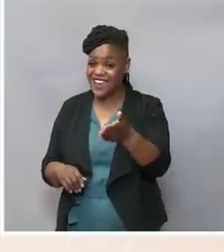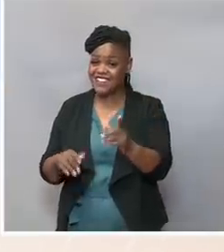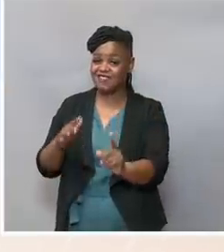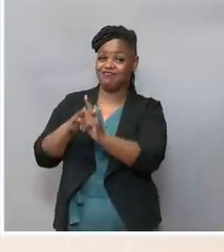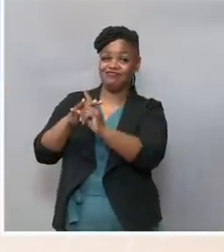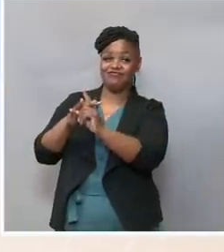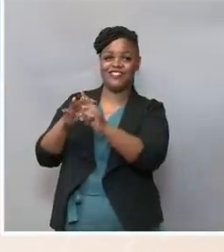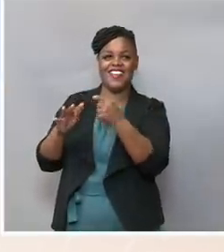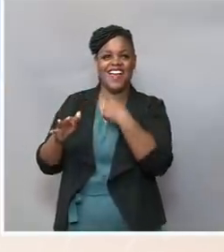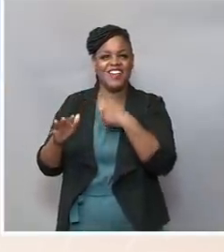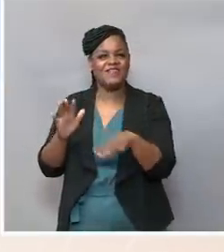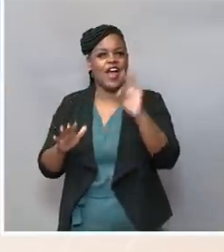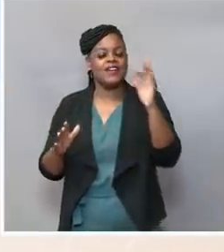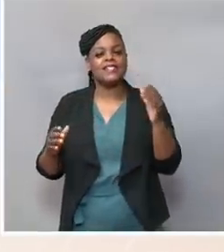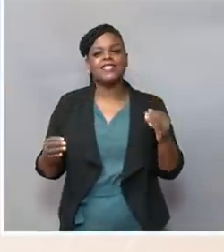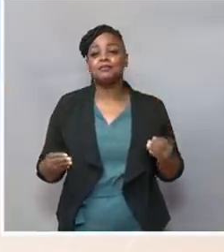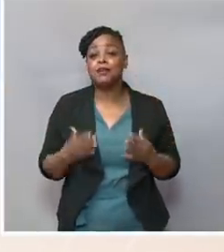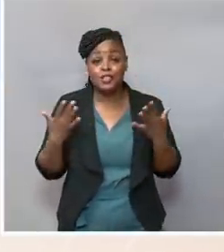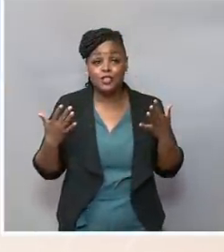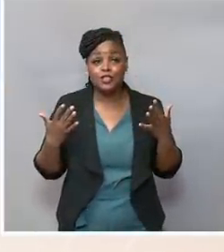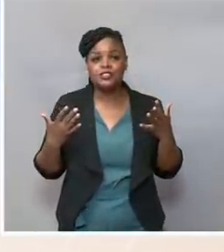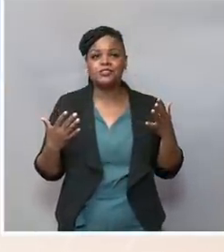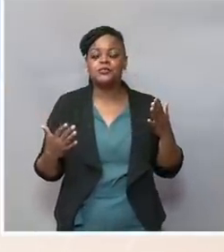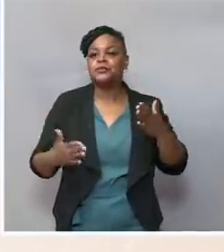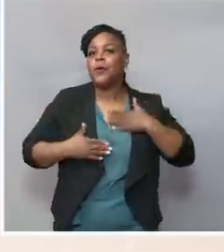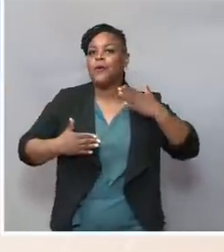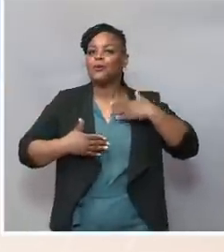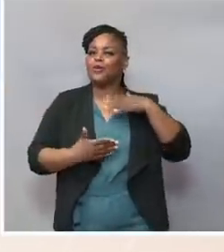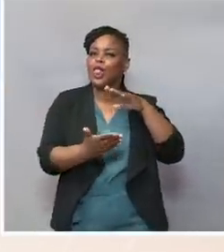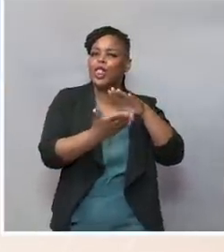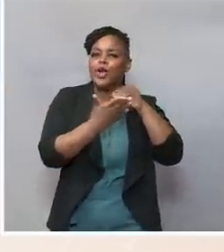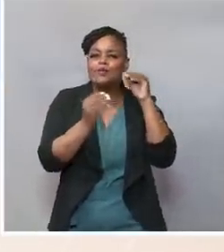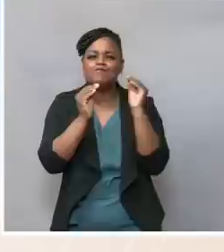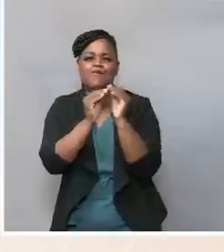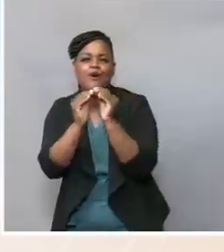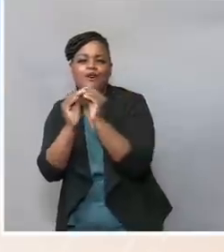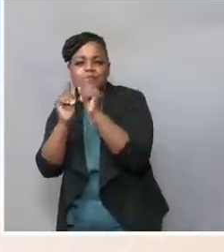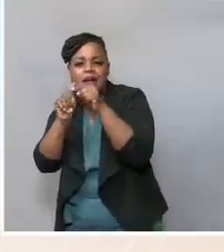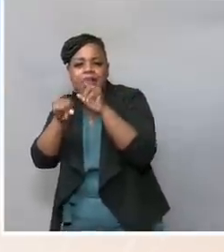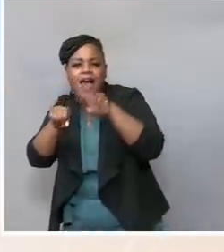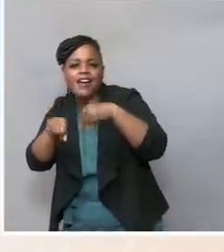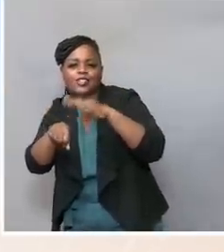and learning about the landscapes, the national and historical landscapes